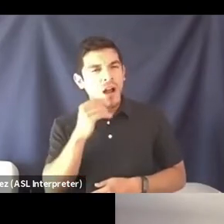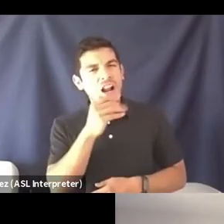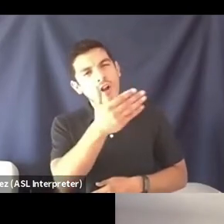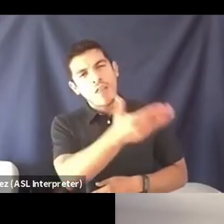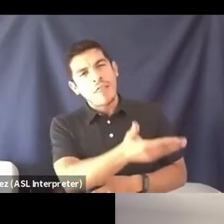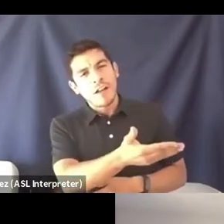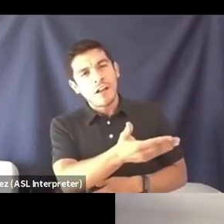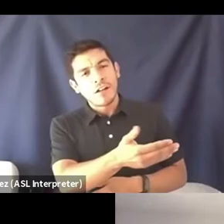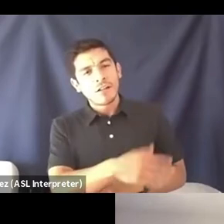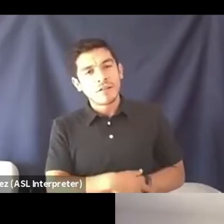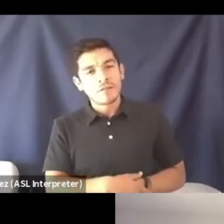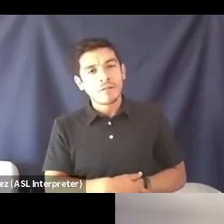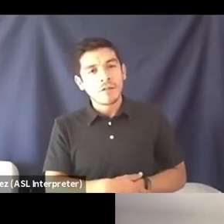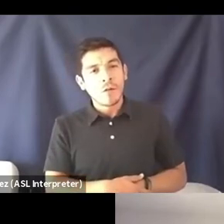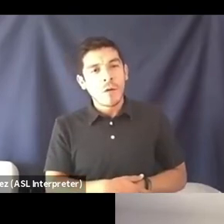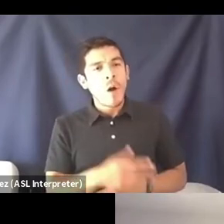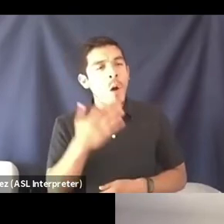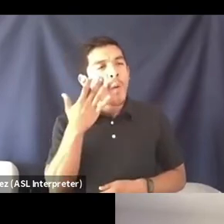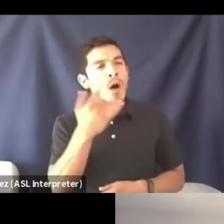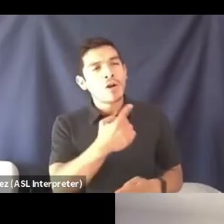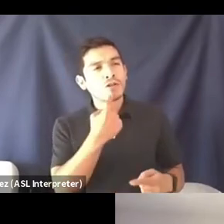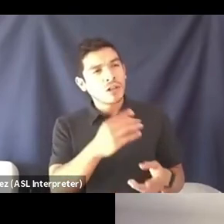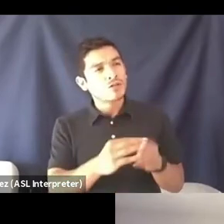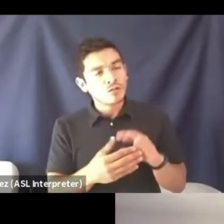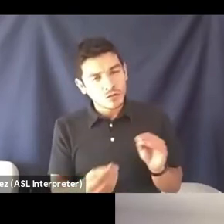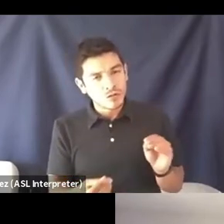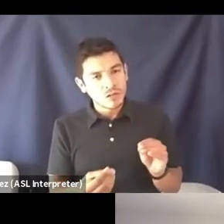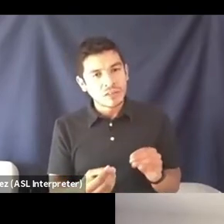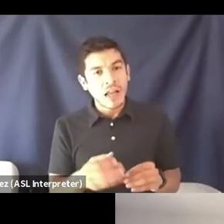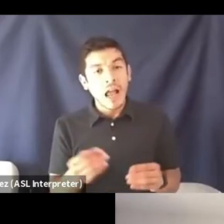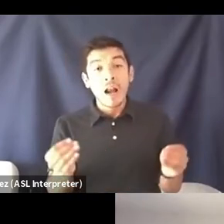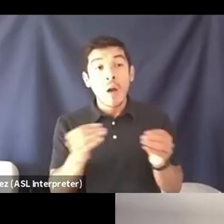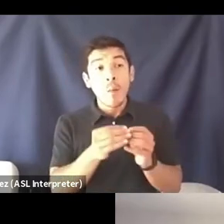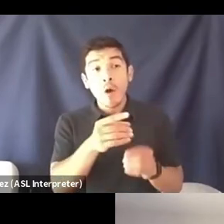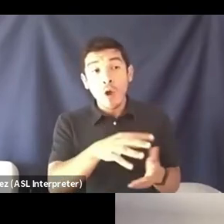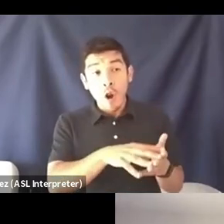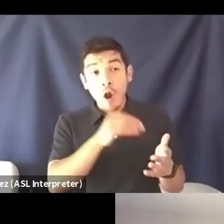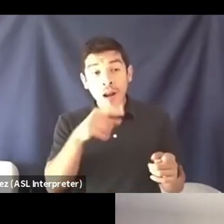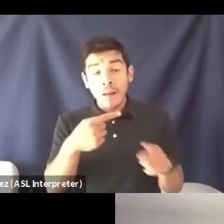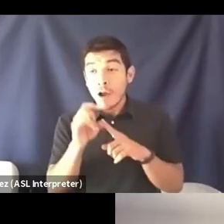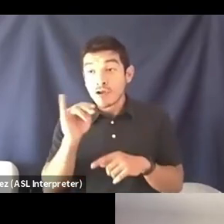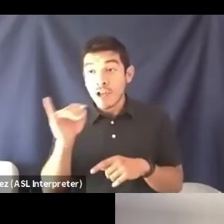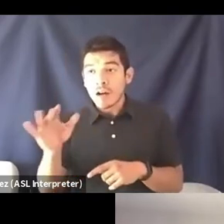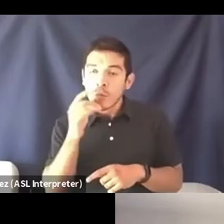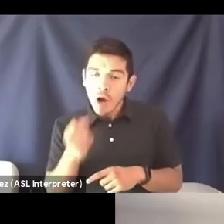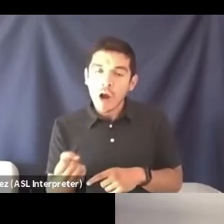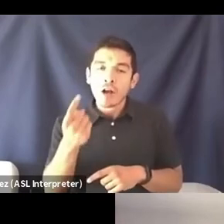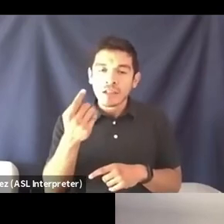Why are you telling the story and more you get to know Jenny, you understand why it makes sense.